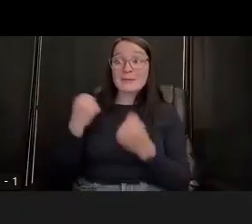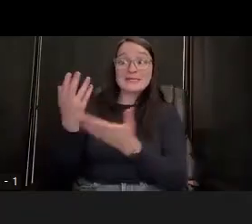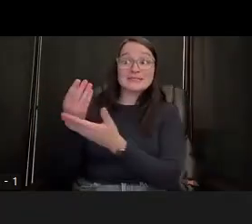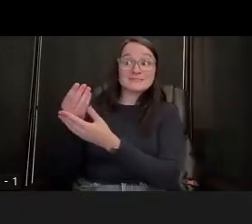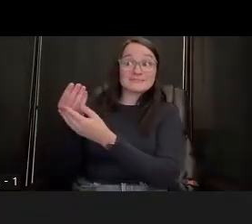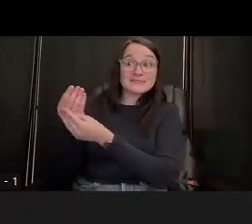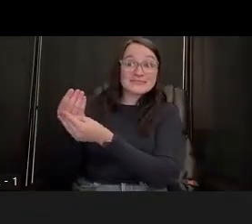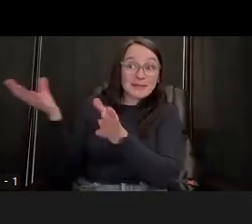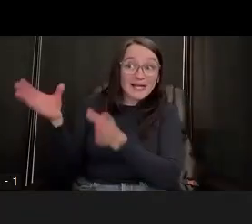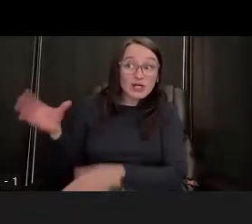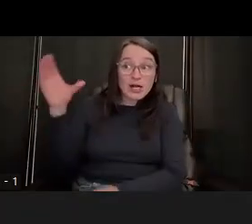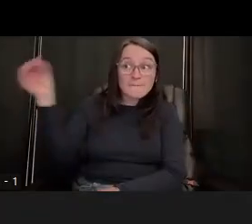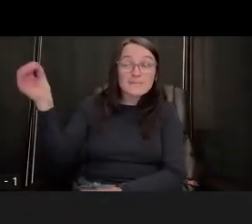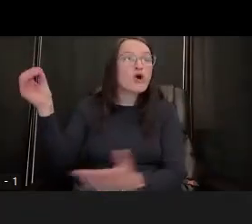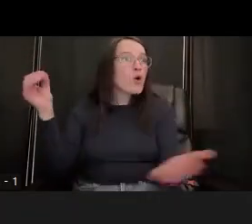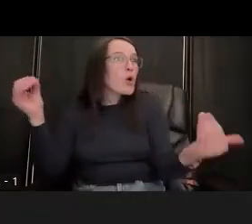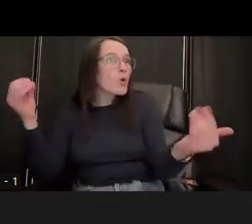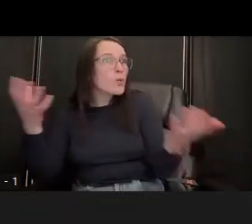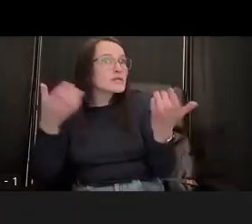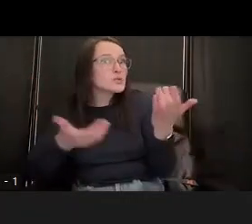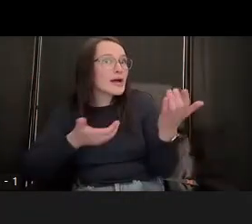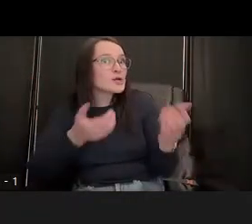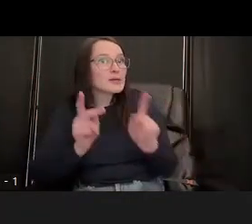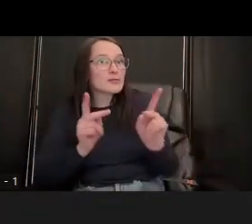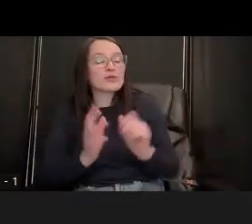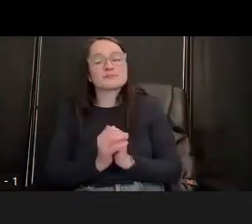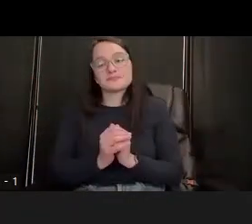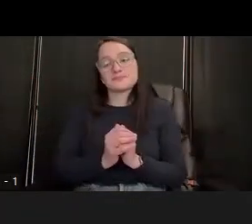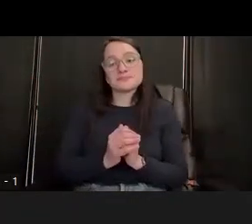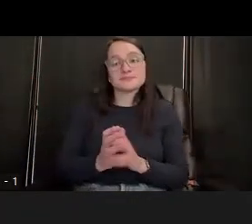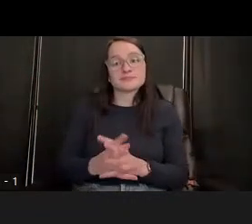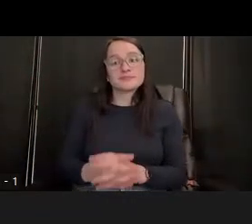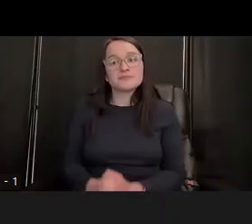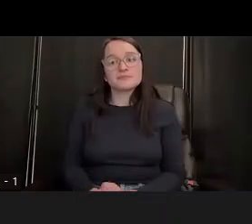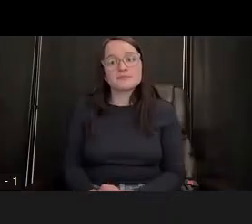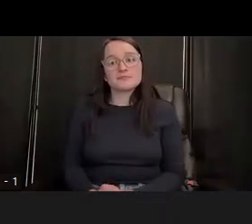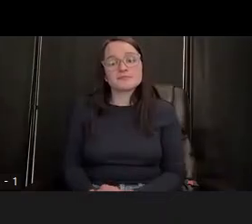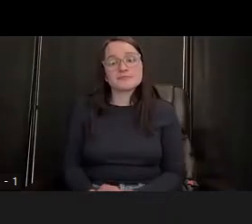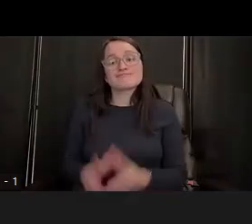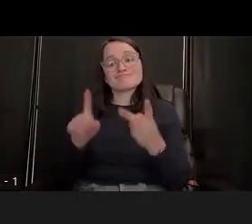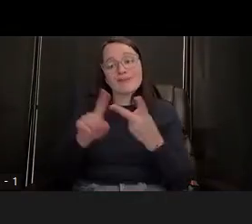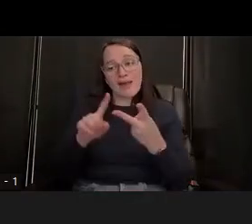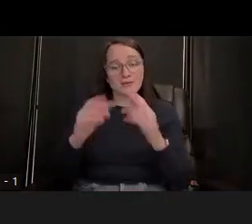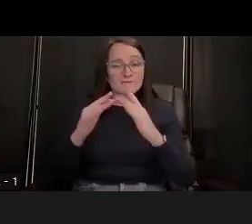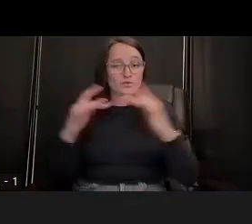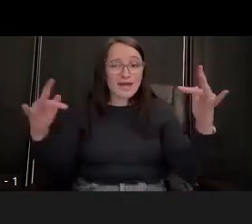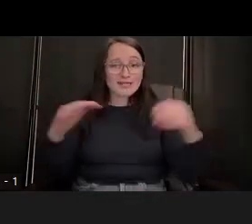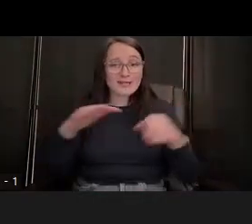people through this program. Um and the uh also the um variety of locations. Uh it what that lends